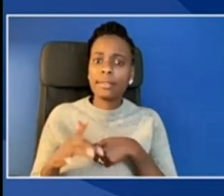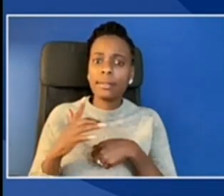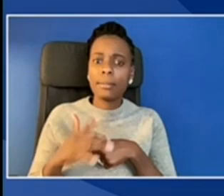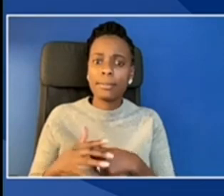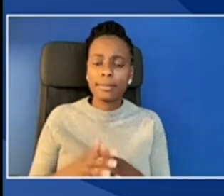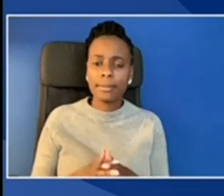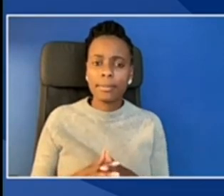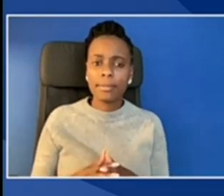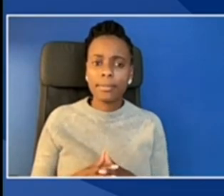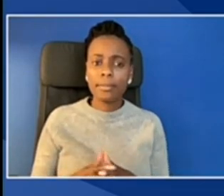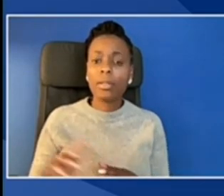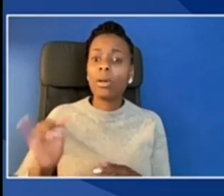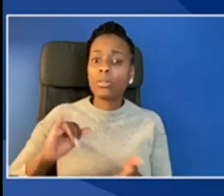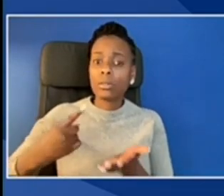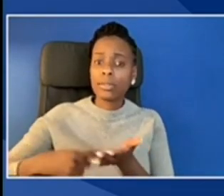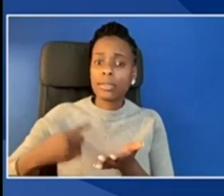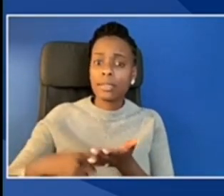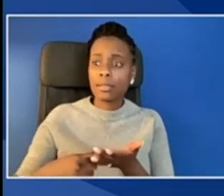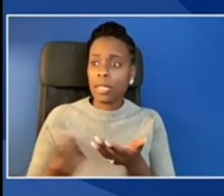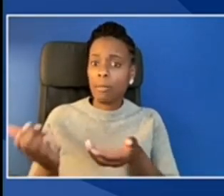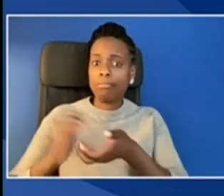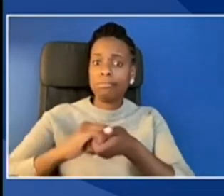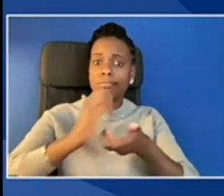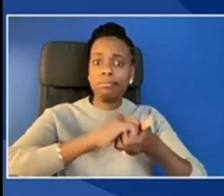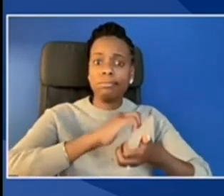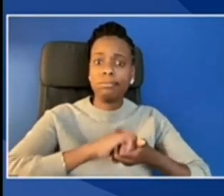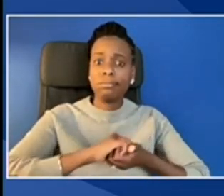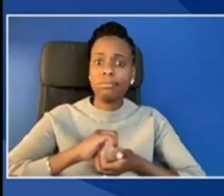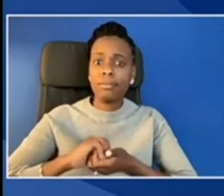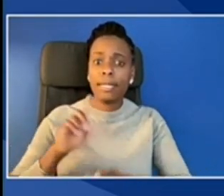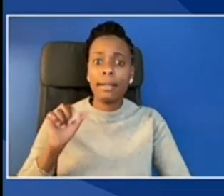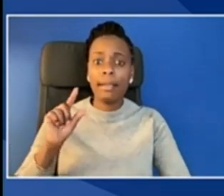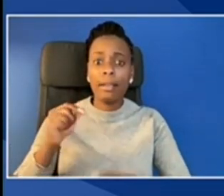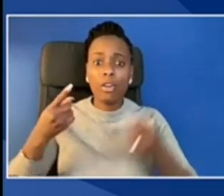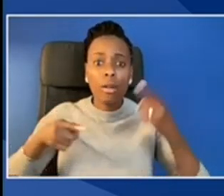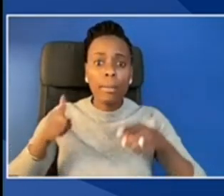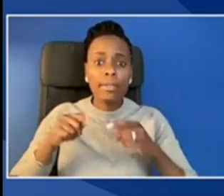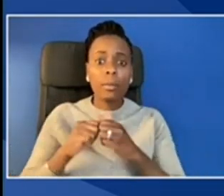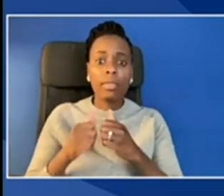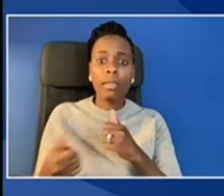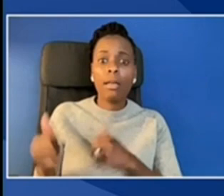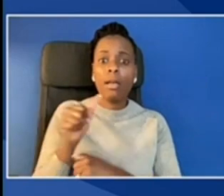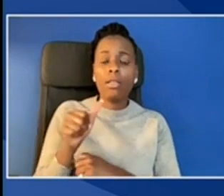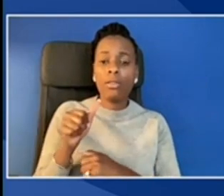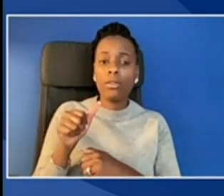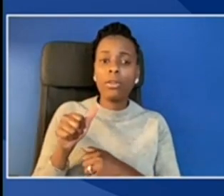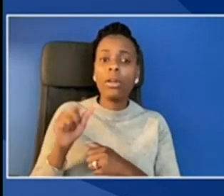establishing partnerships and data agreements with other government agencies and external parties to provide the